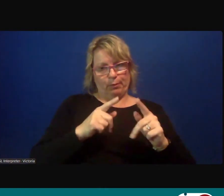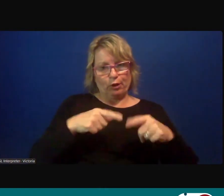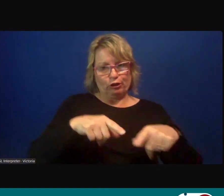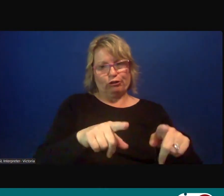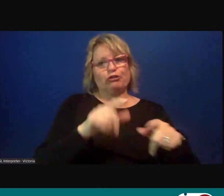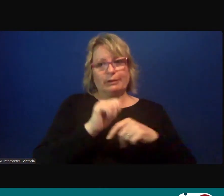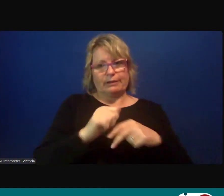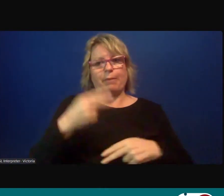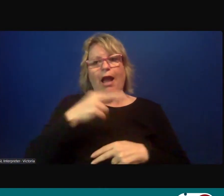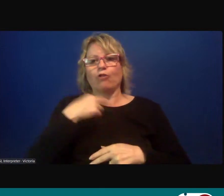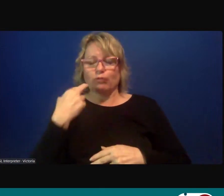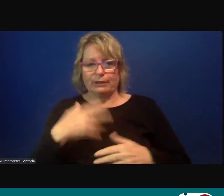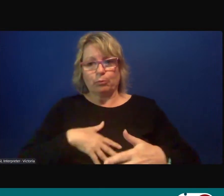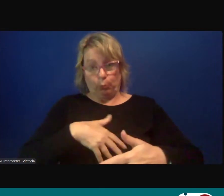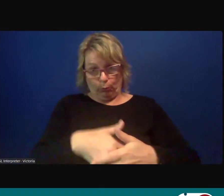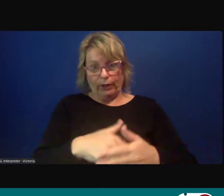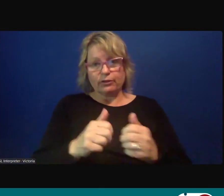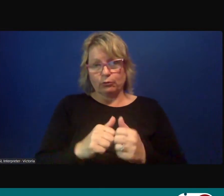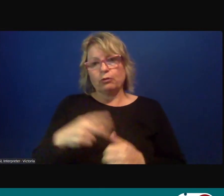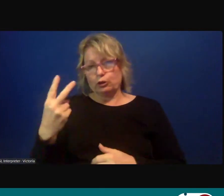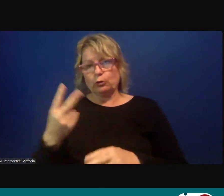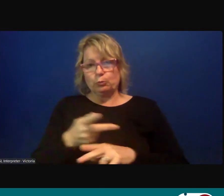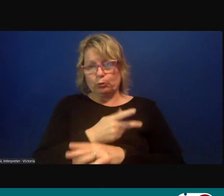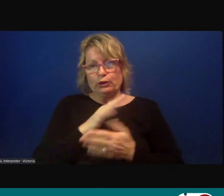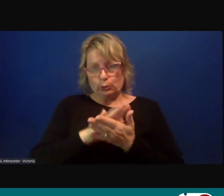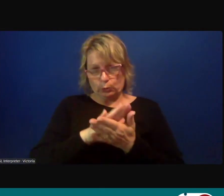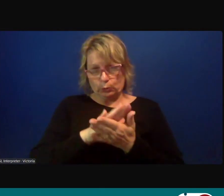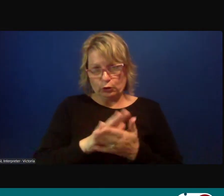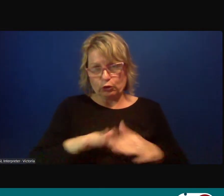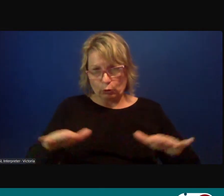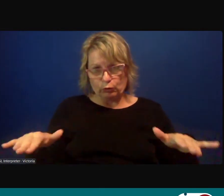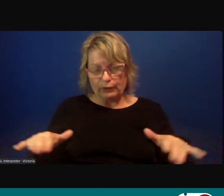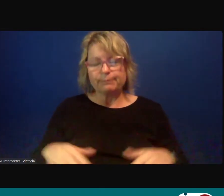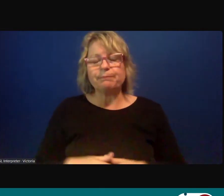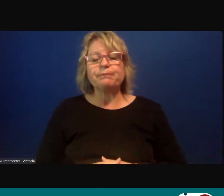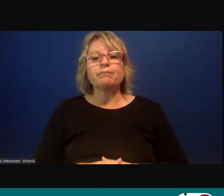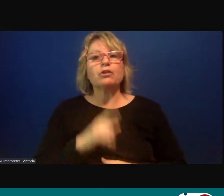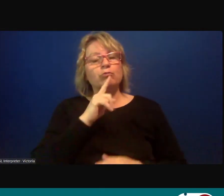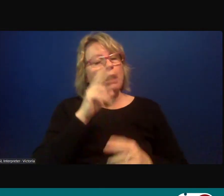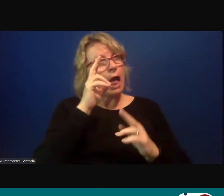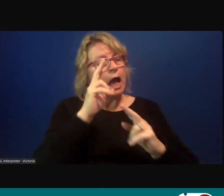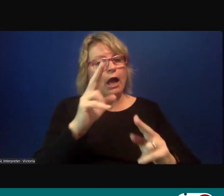pregnancies that I had with my two preschoolers. It is such an honor to be here today, though